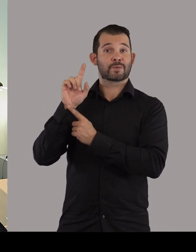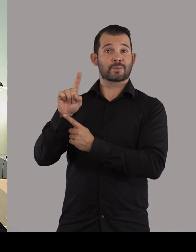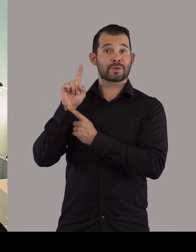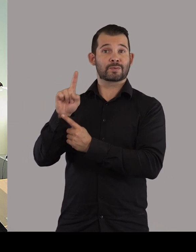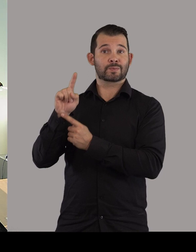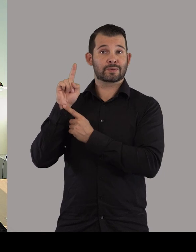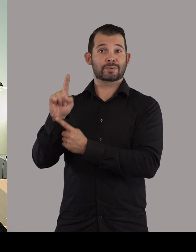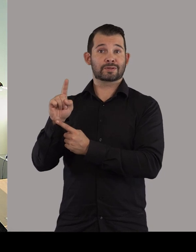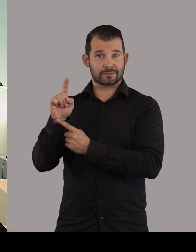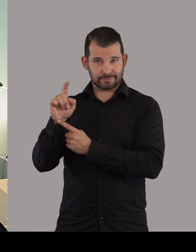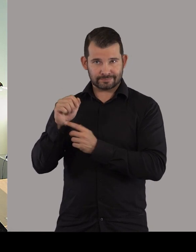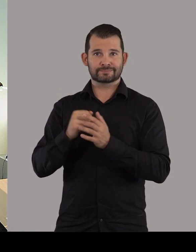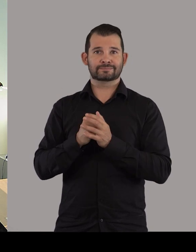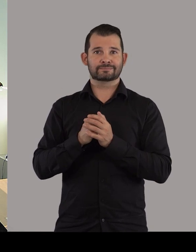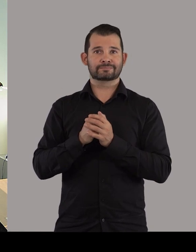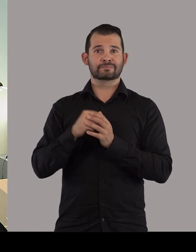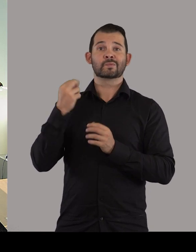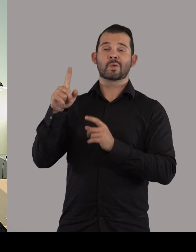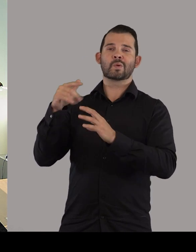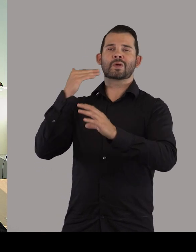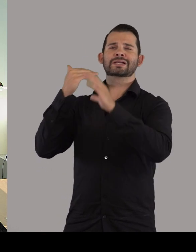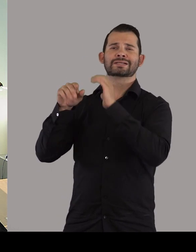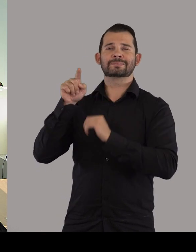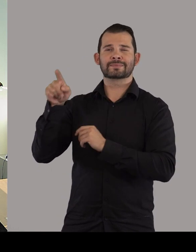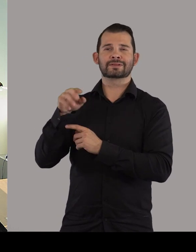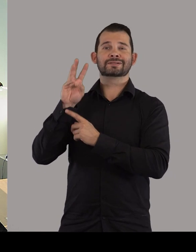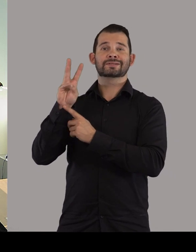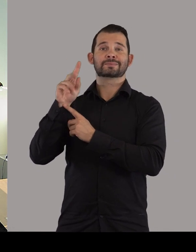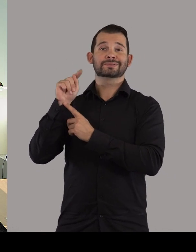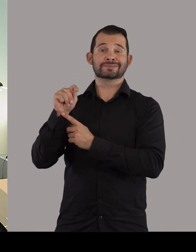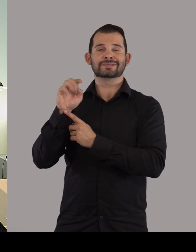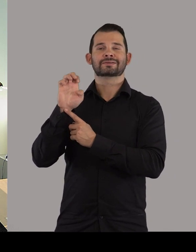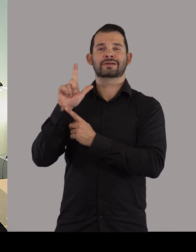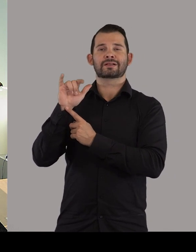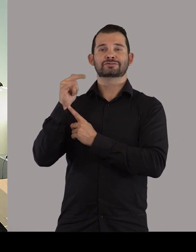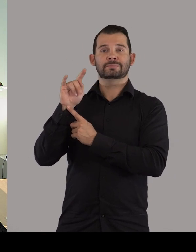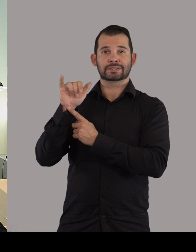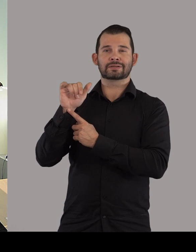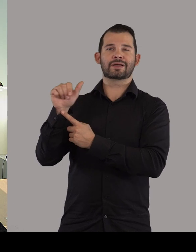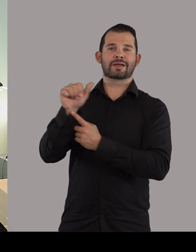or by emailing wteligibility@ttc.ca.